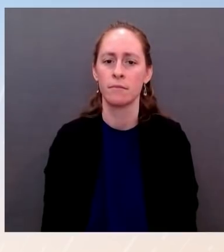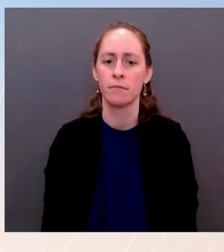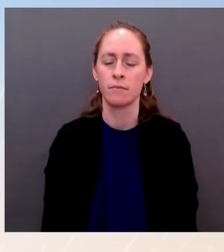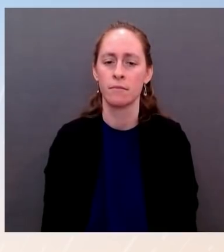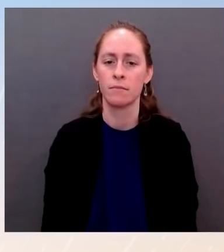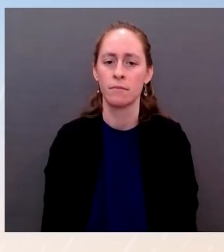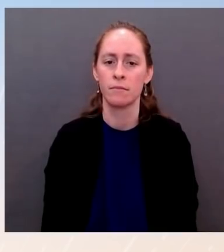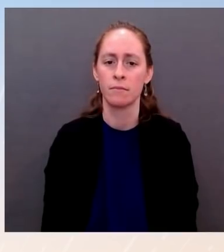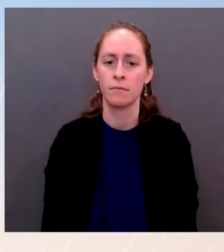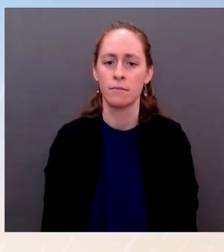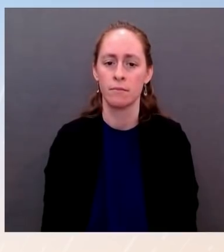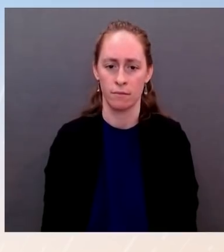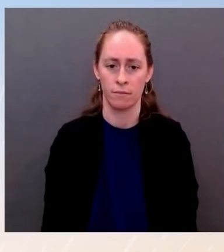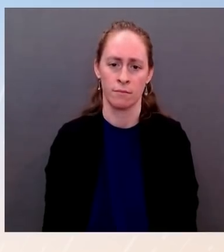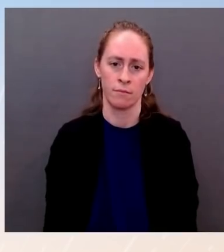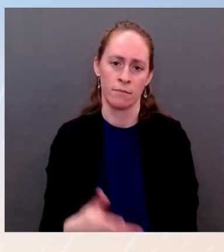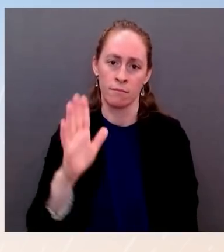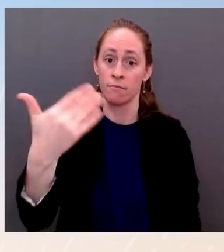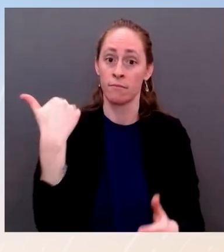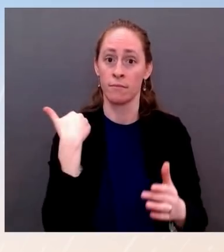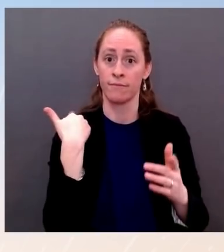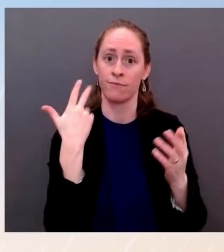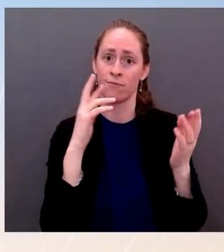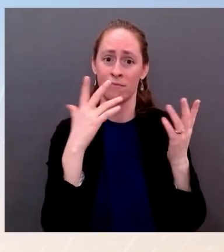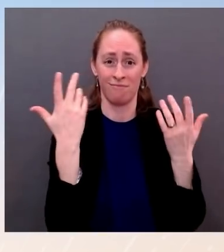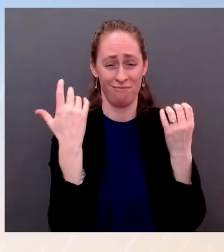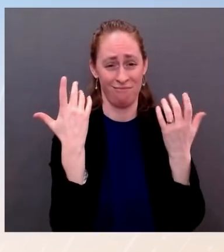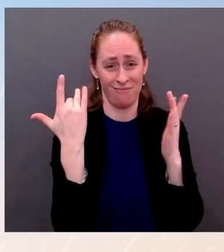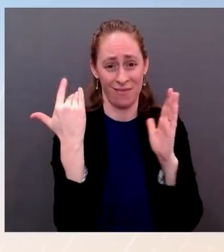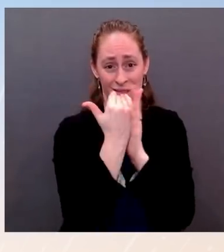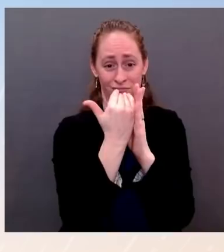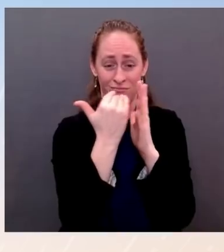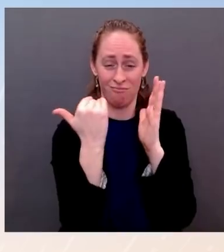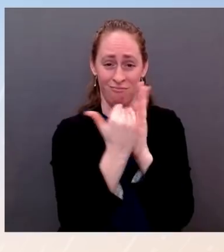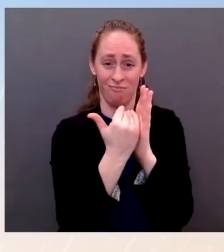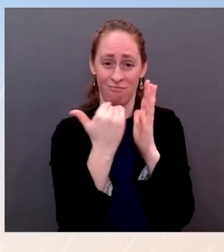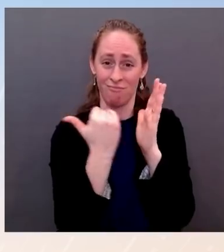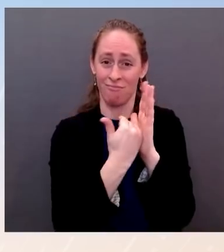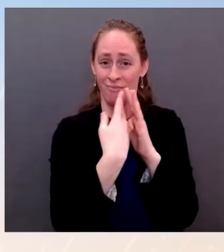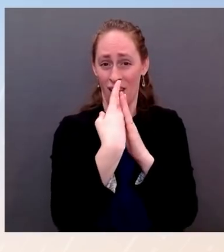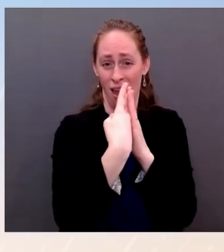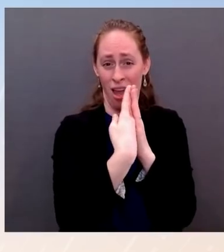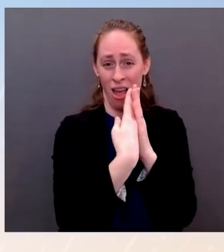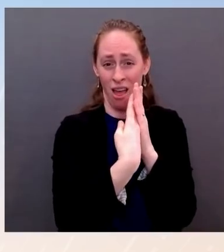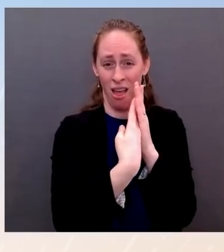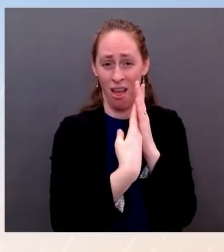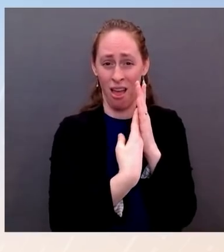that catalog alone would be a rebuttal to the proposition that he's not doing enough to rally the West